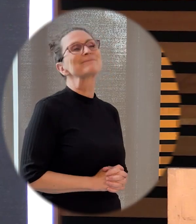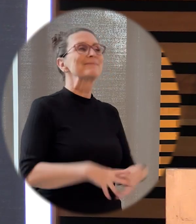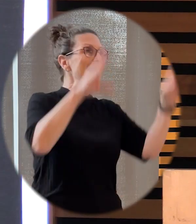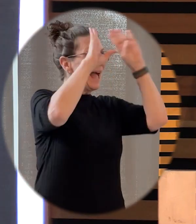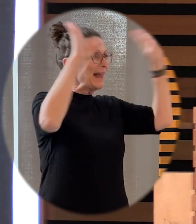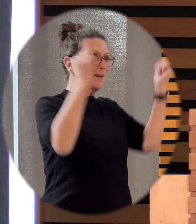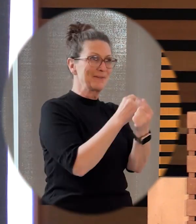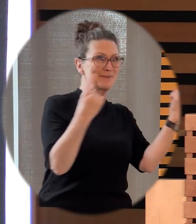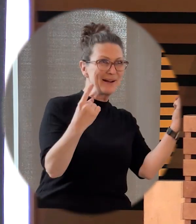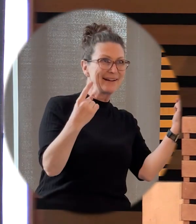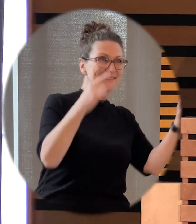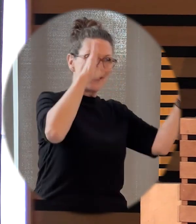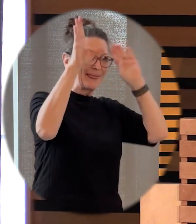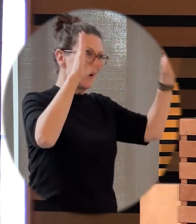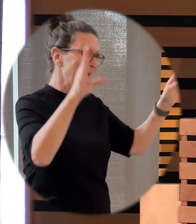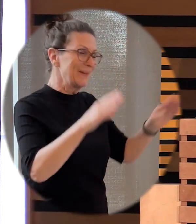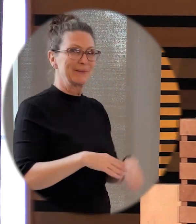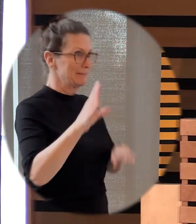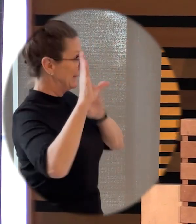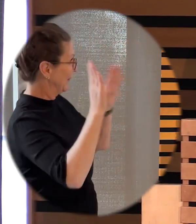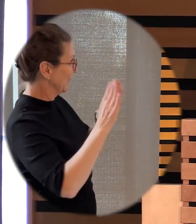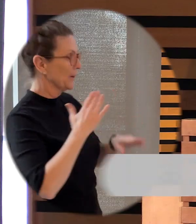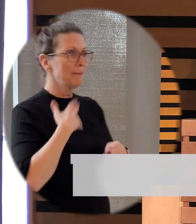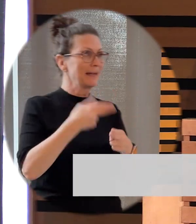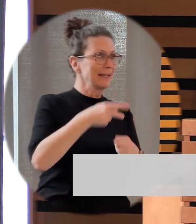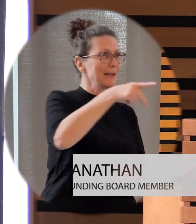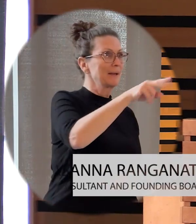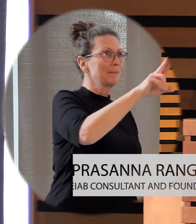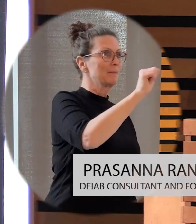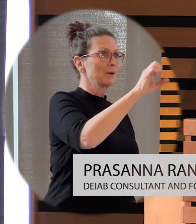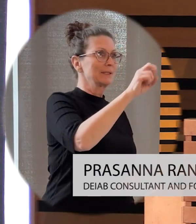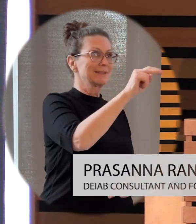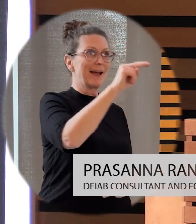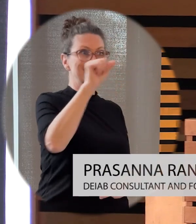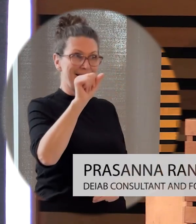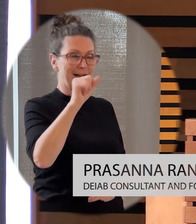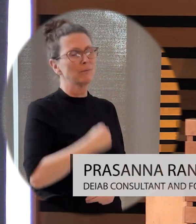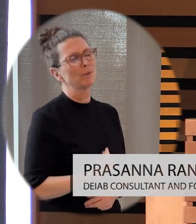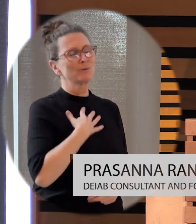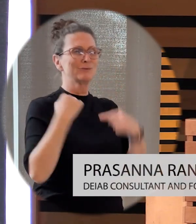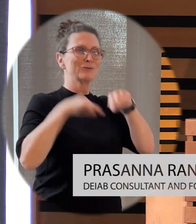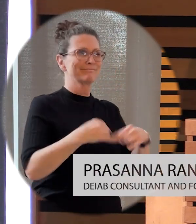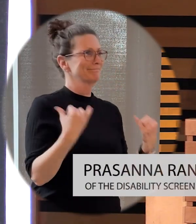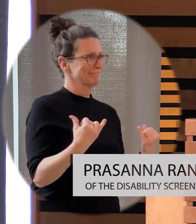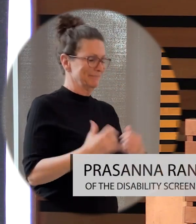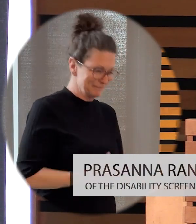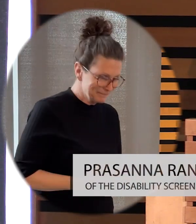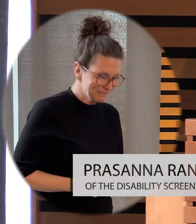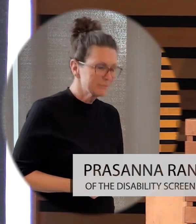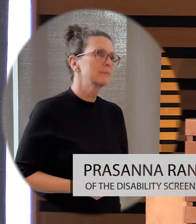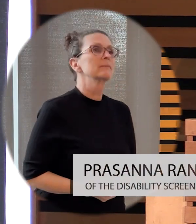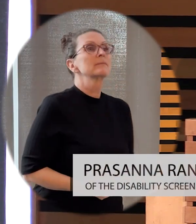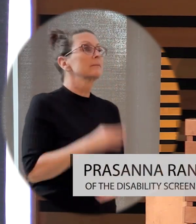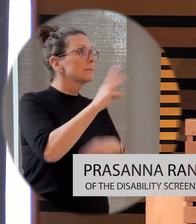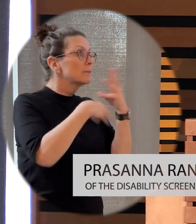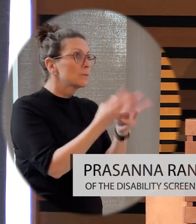Hello everyone. My name is Prasanna and I'm thrilled to be here. We live in a world where